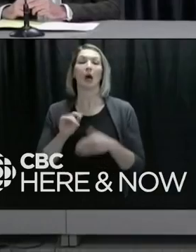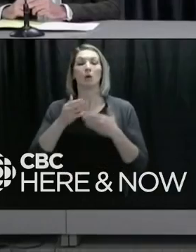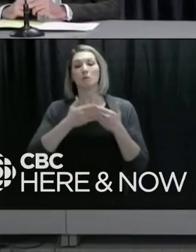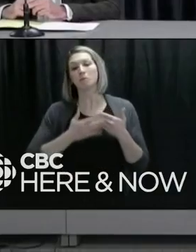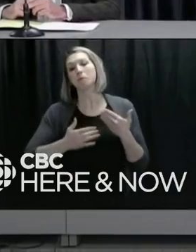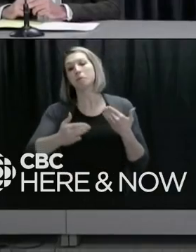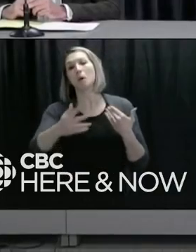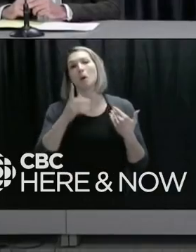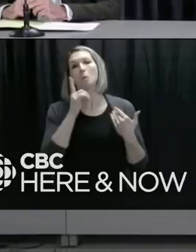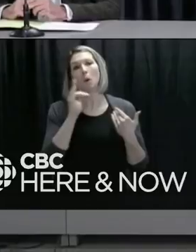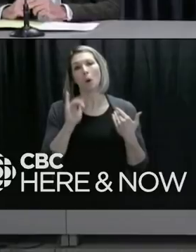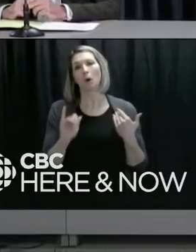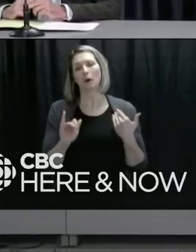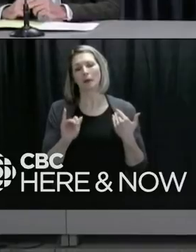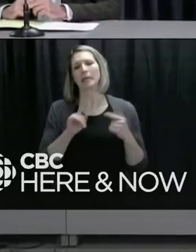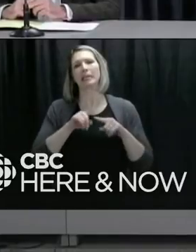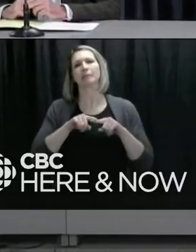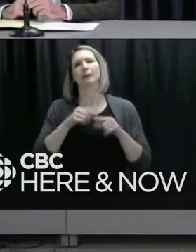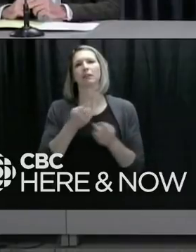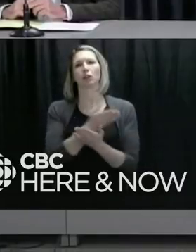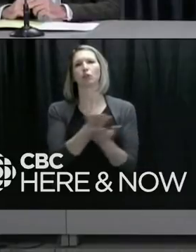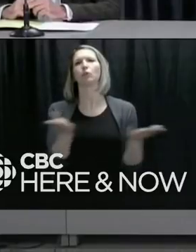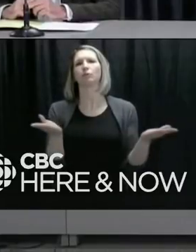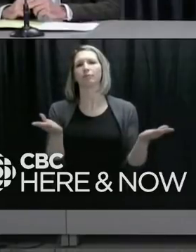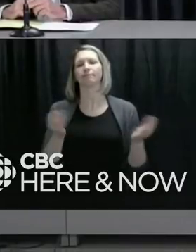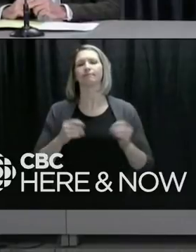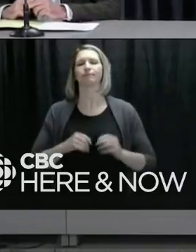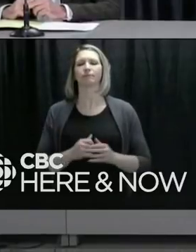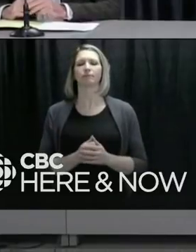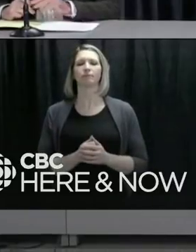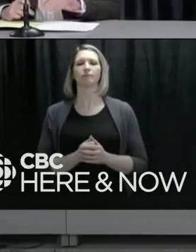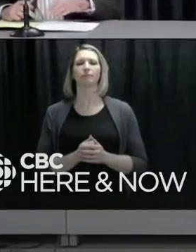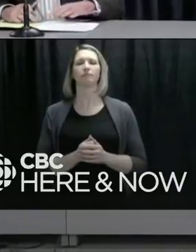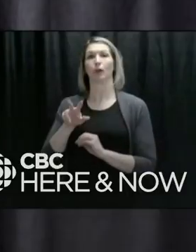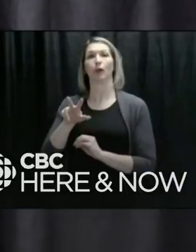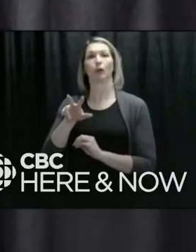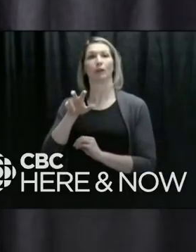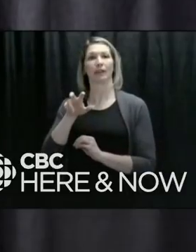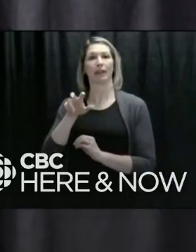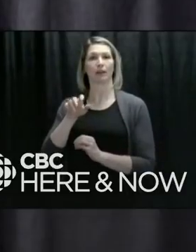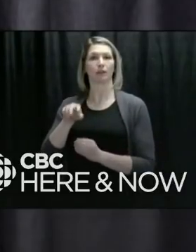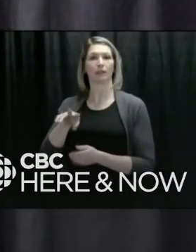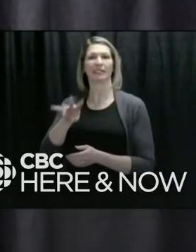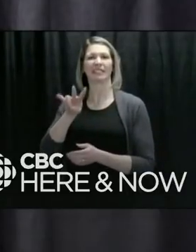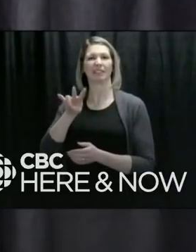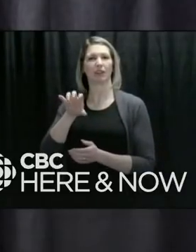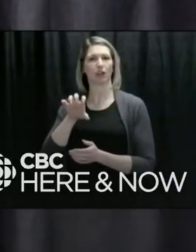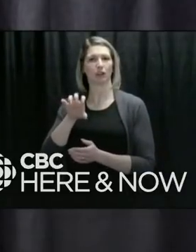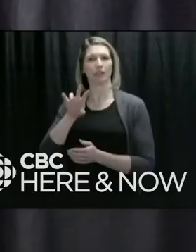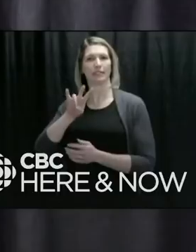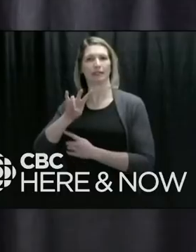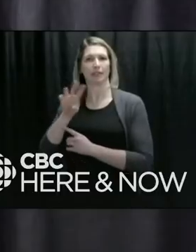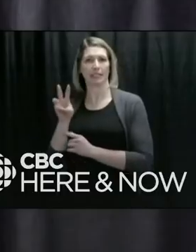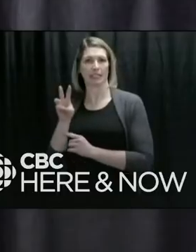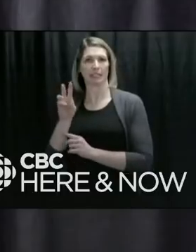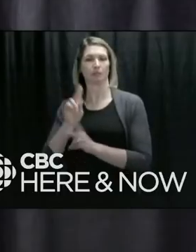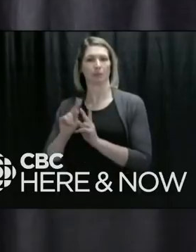A 78-YEAR-OLD MAN IS KILLED BY THE VIRUS. SO WE ARE FACING ANOTHER HEARTBREAKING DAY FOR OUR